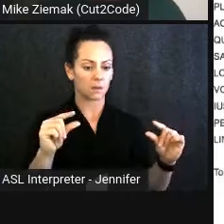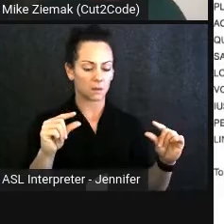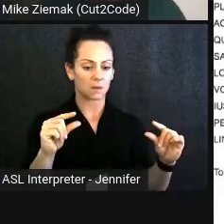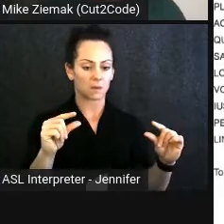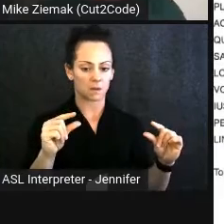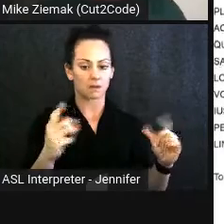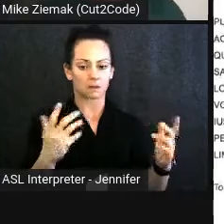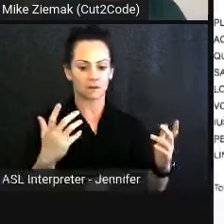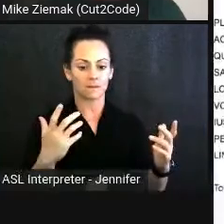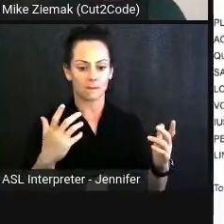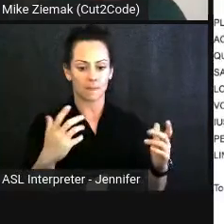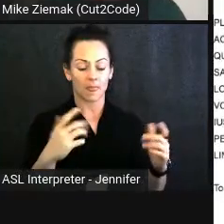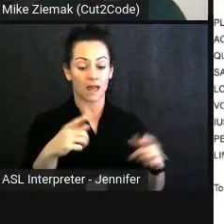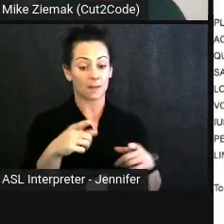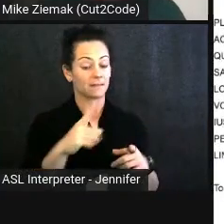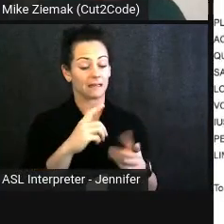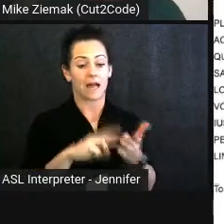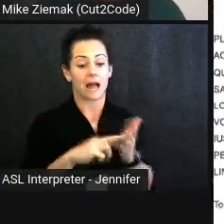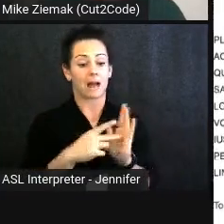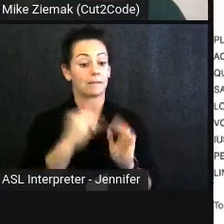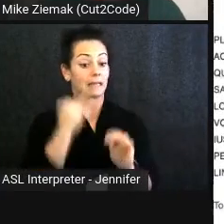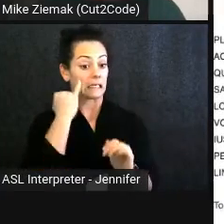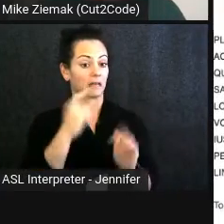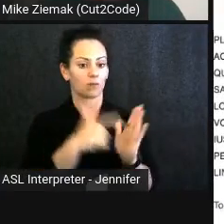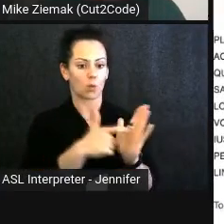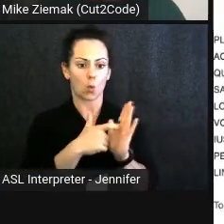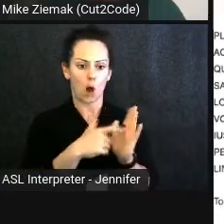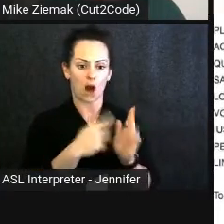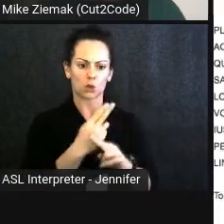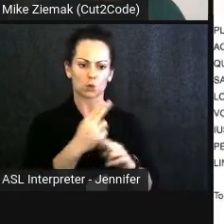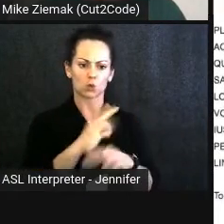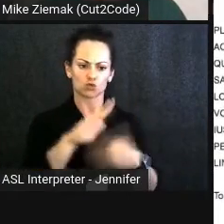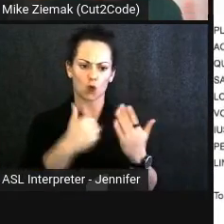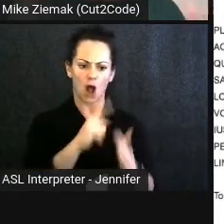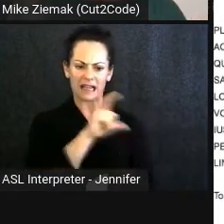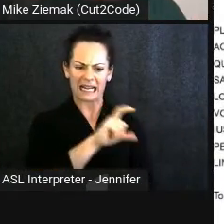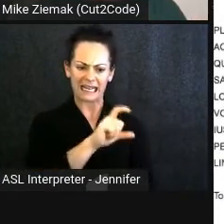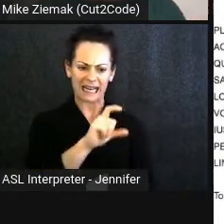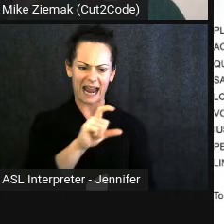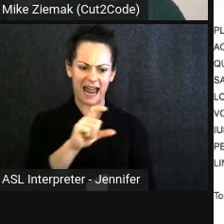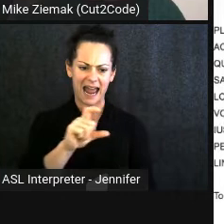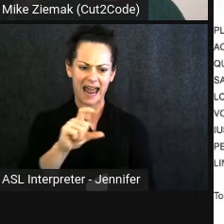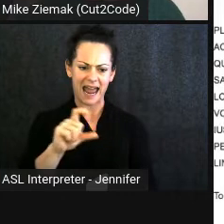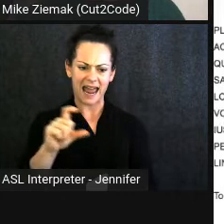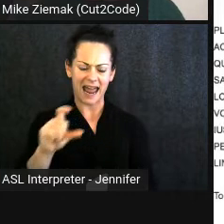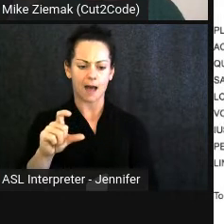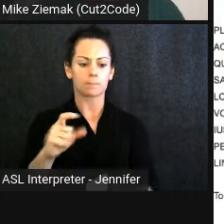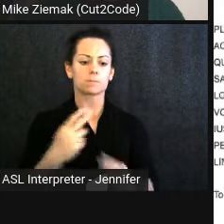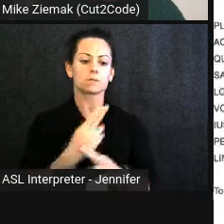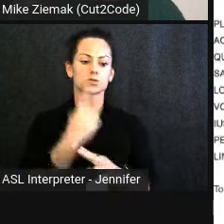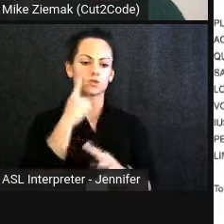If we really have to use the uppercase text, let's make sure that we use it for emphasizing certain words,